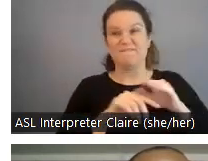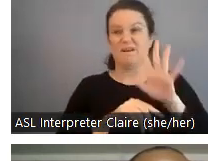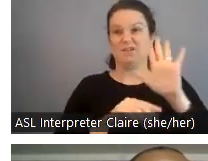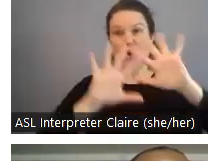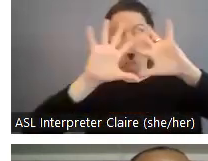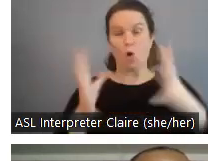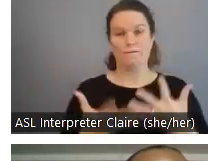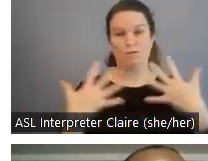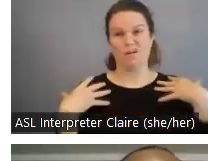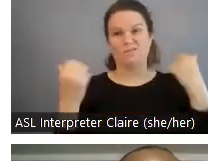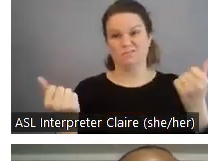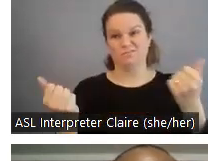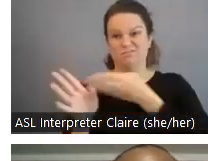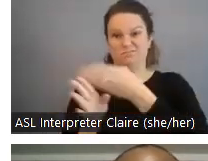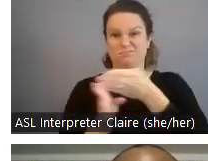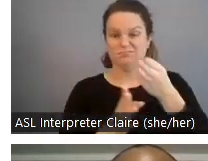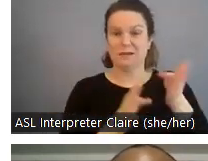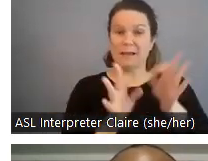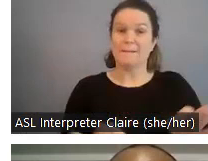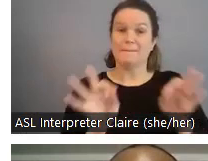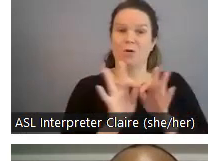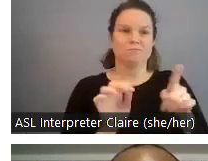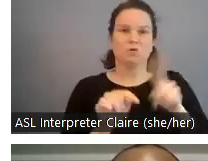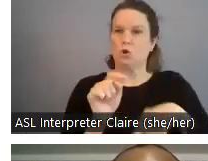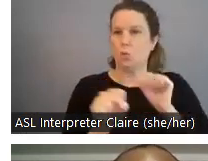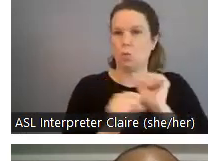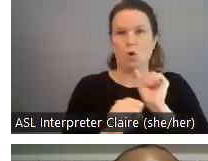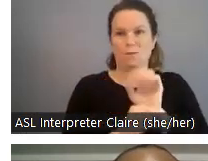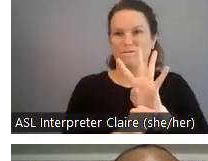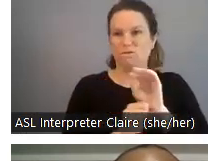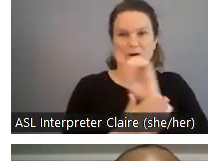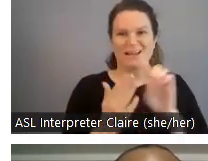different domains. Importantly, she's not